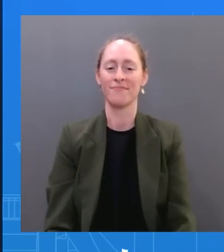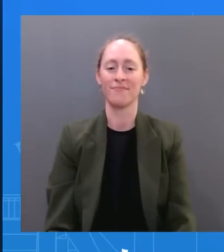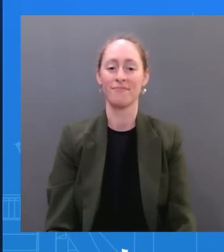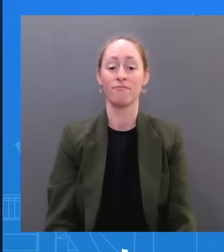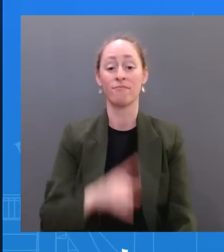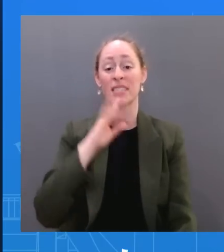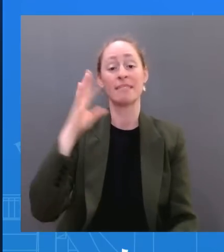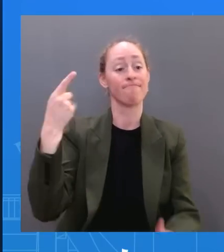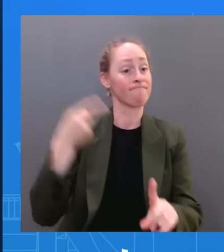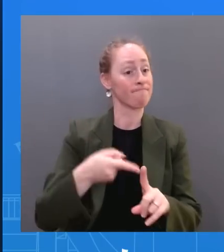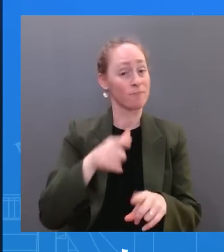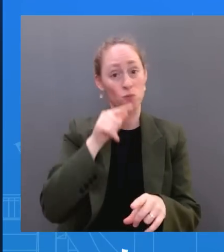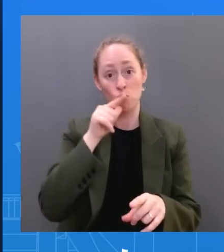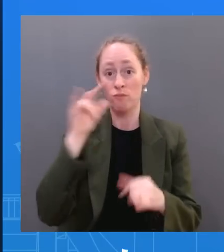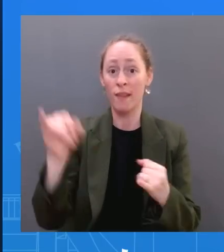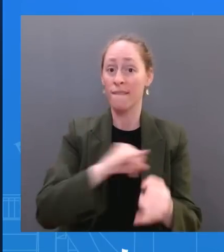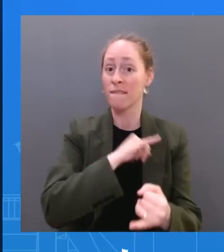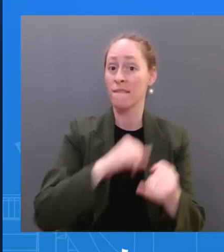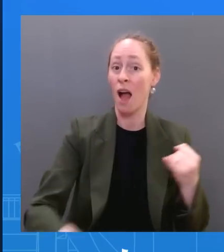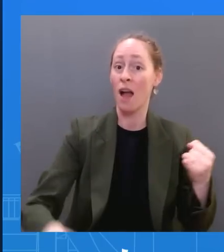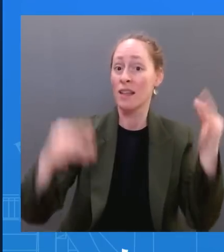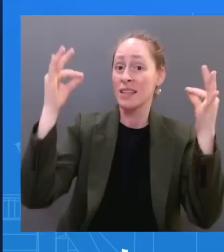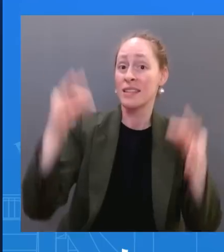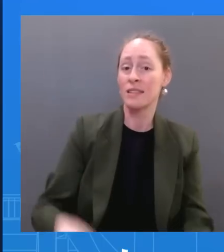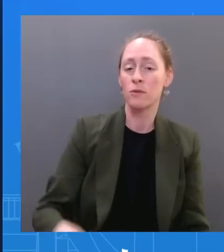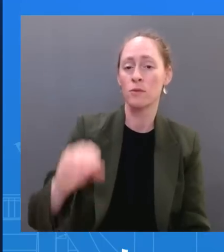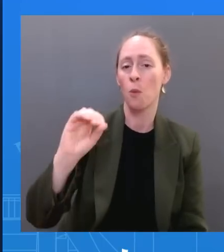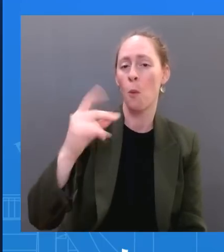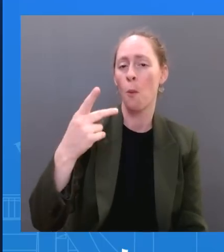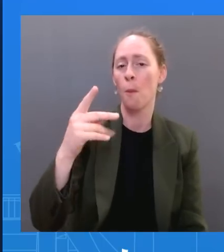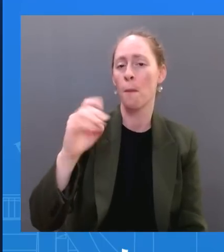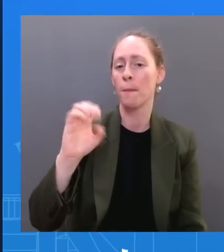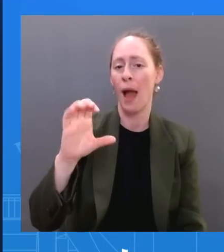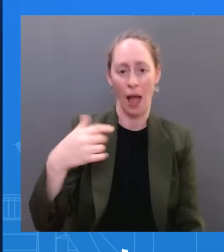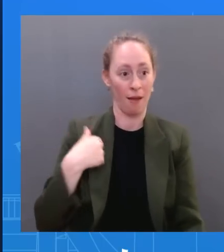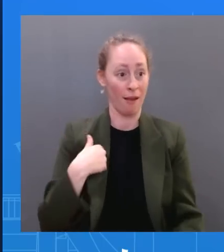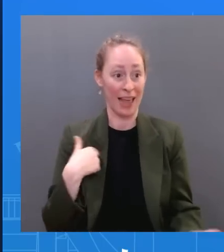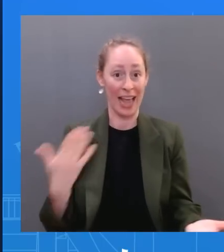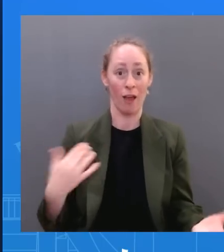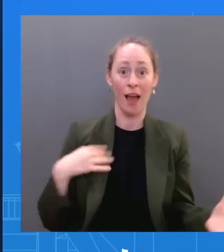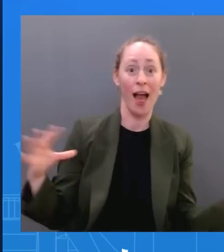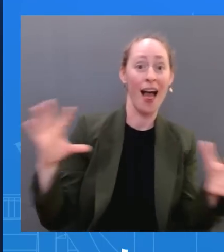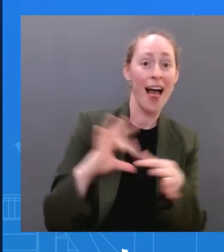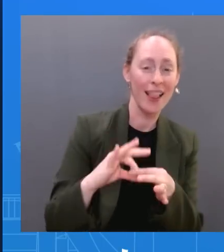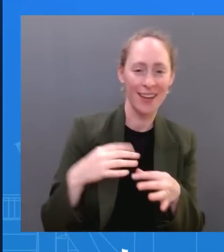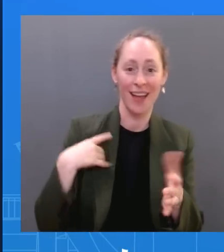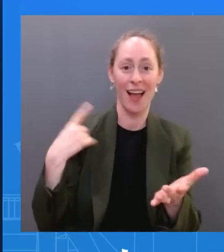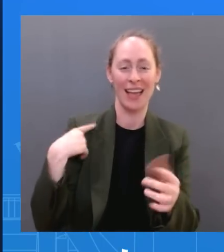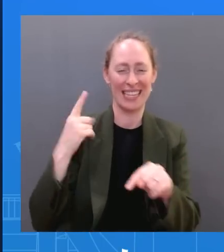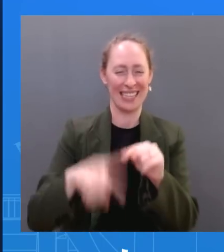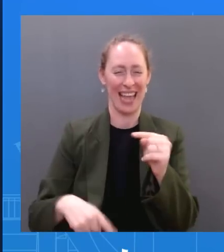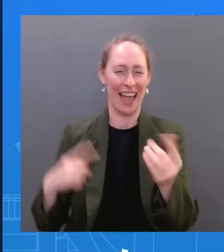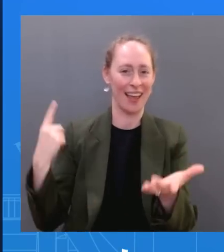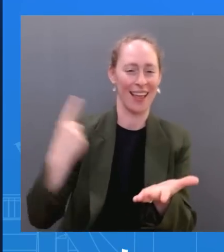because those discussions are best, you know, confined behind closed doors. But we do believe there is a capacity